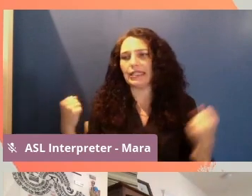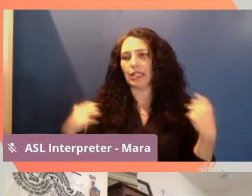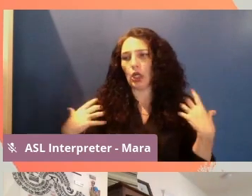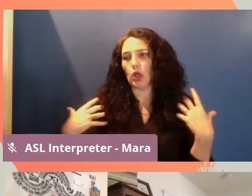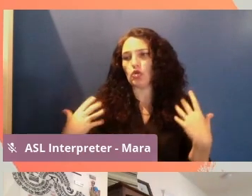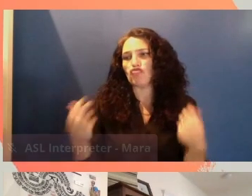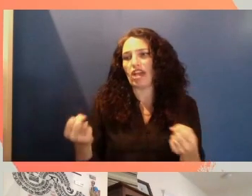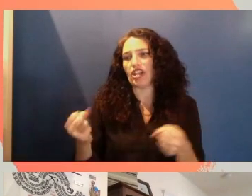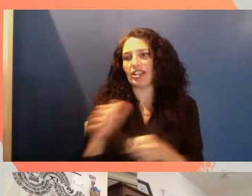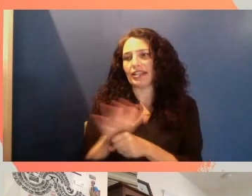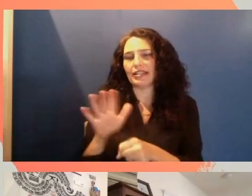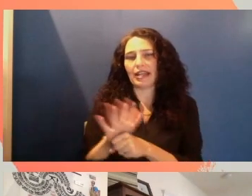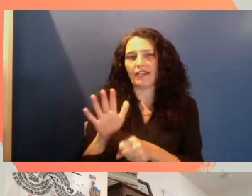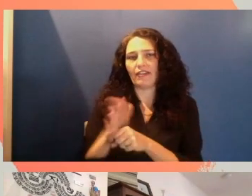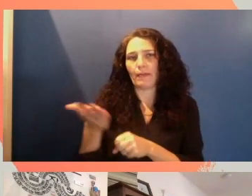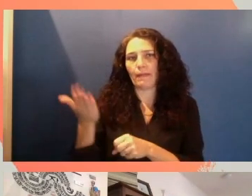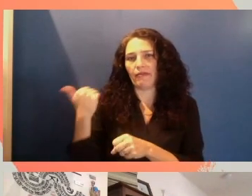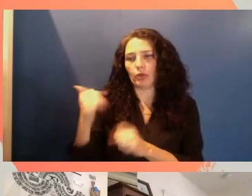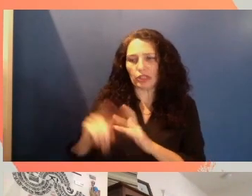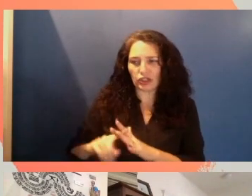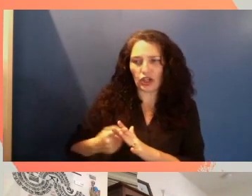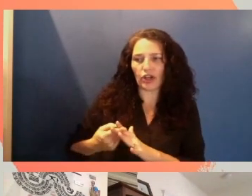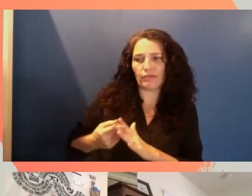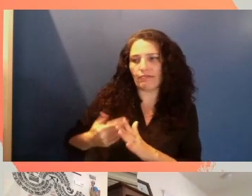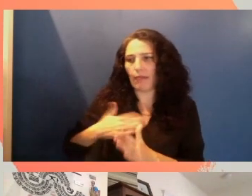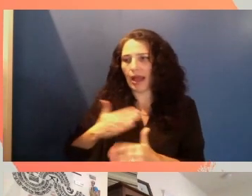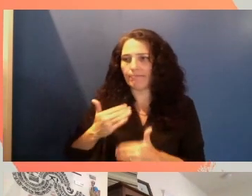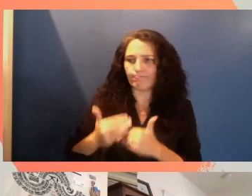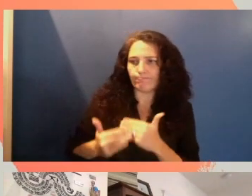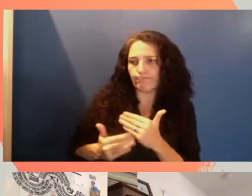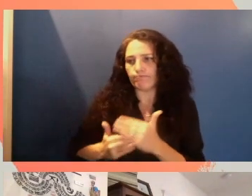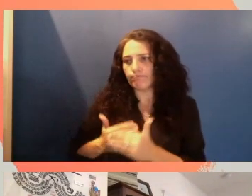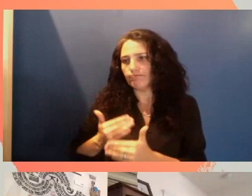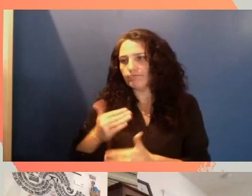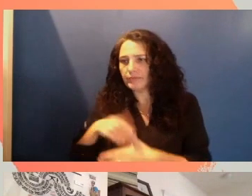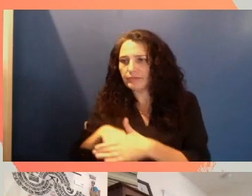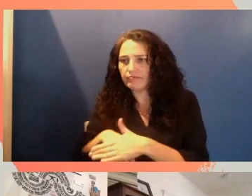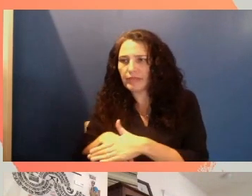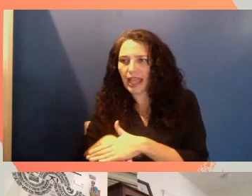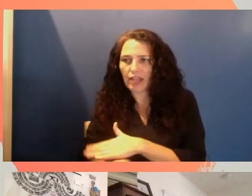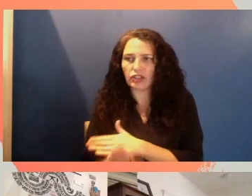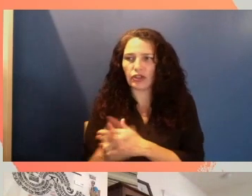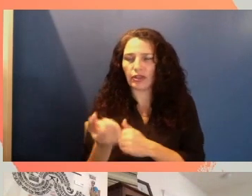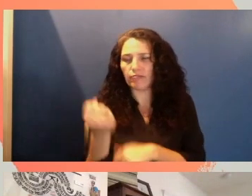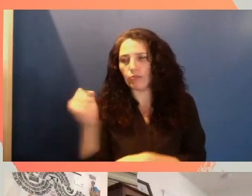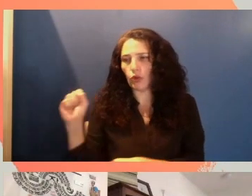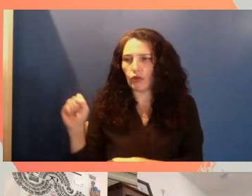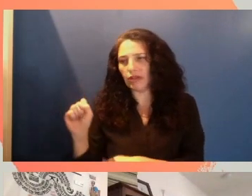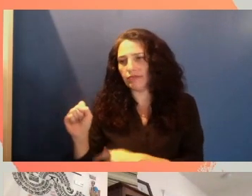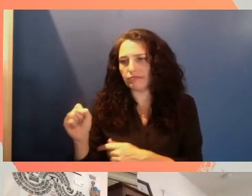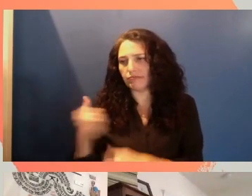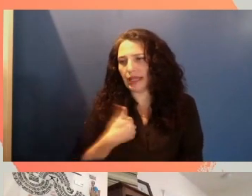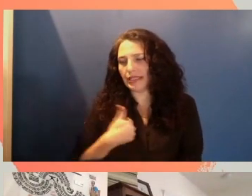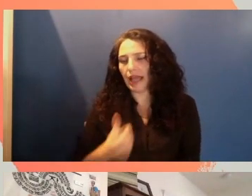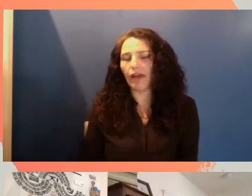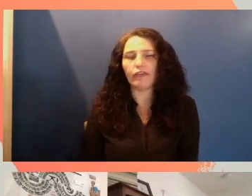to find an entry point into the movement. And I had found these two really compelling women,